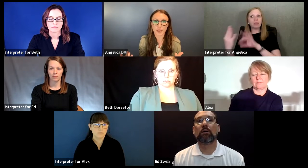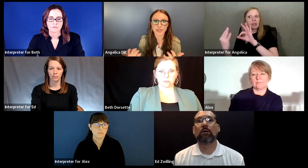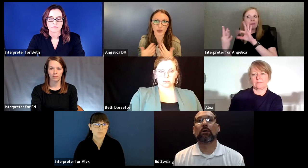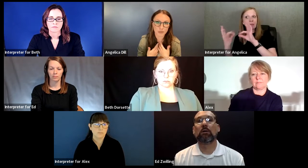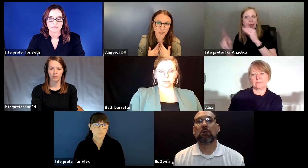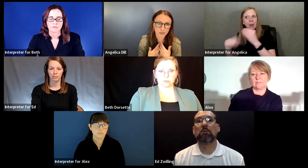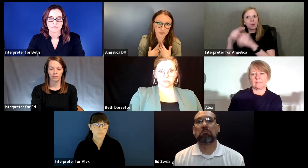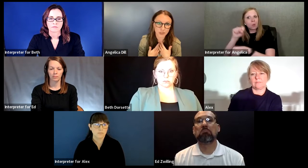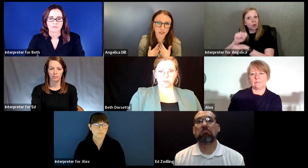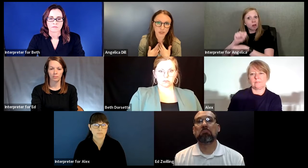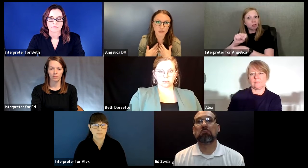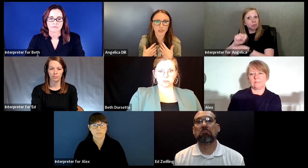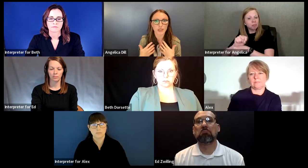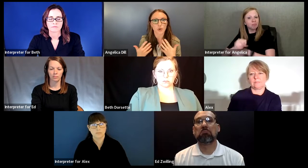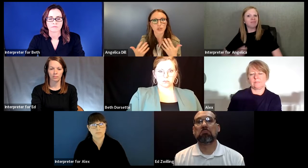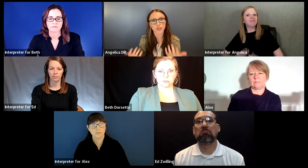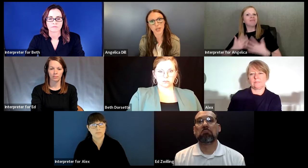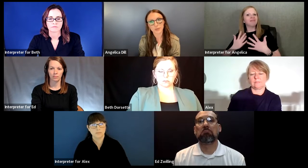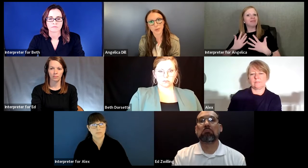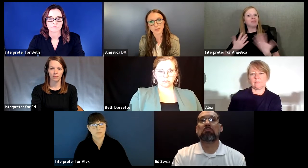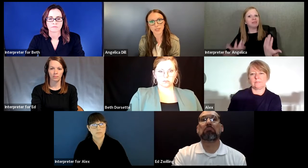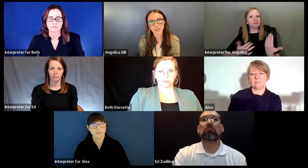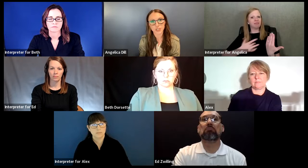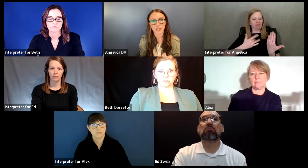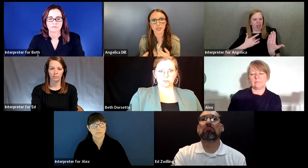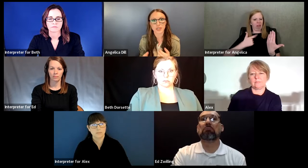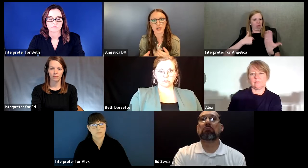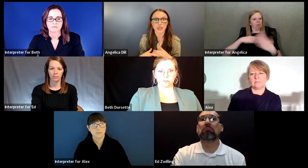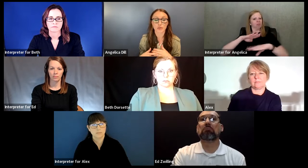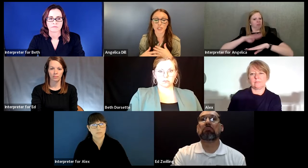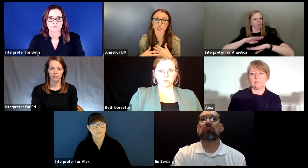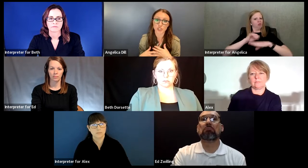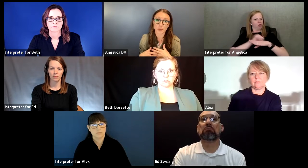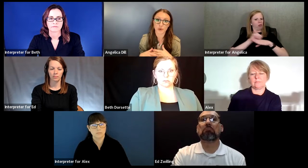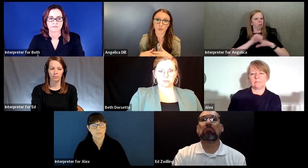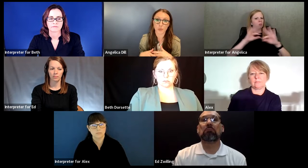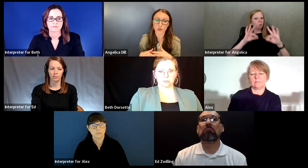That would make me feel good. Feeling well trained for my position. Good relationship, good rapport, with your boss.